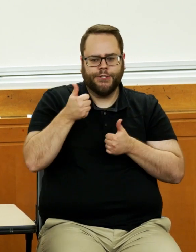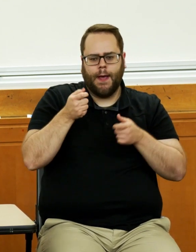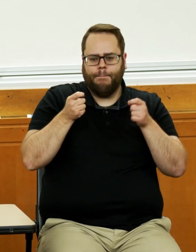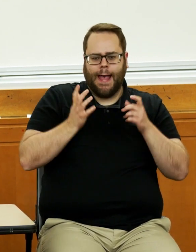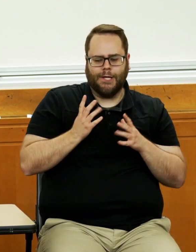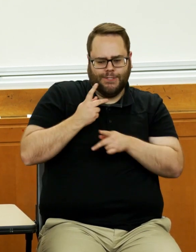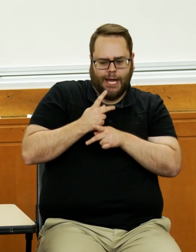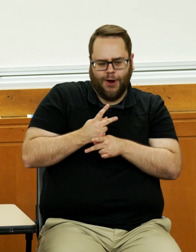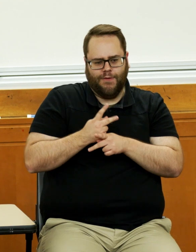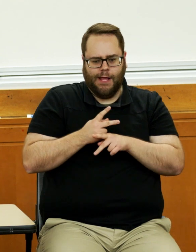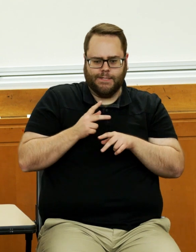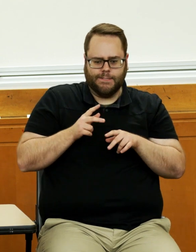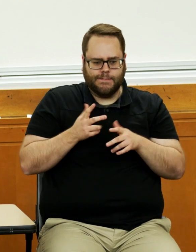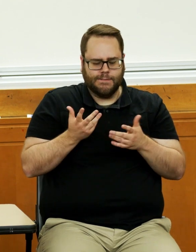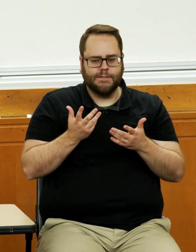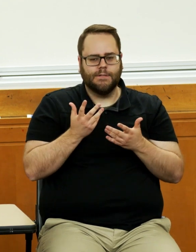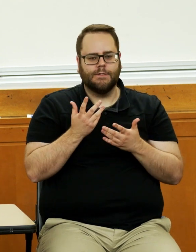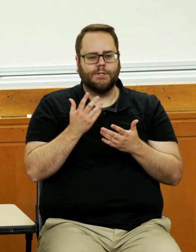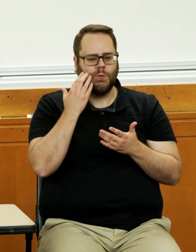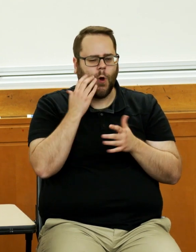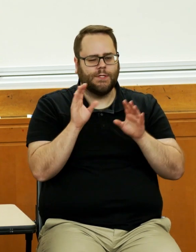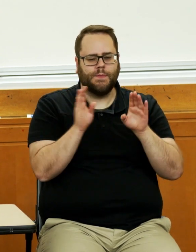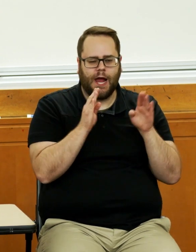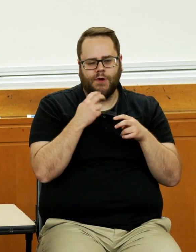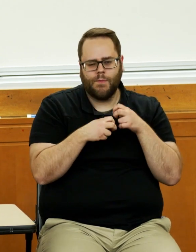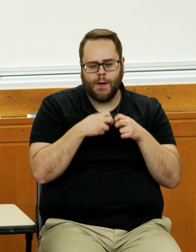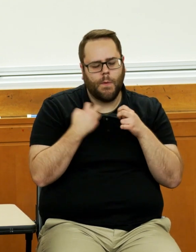us and look after us. And, you know, it's a behavioral condition. “We have we have to control